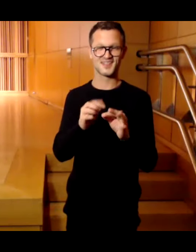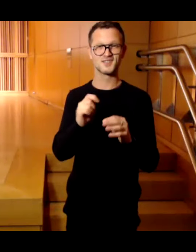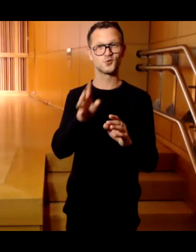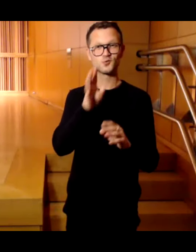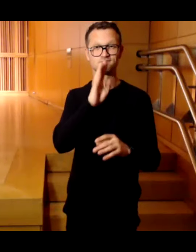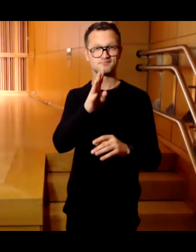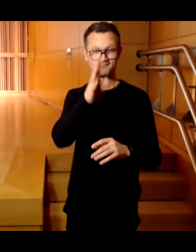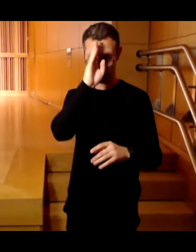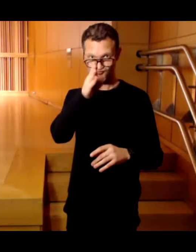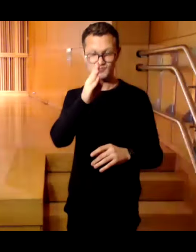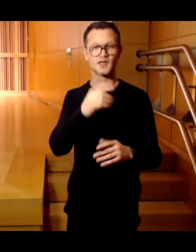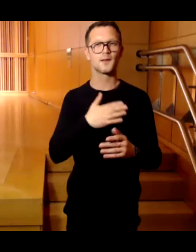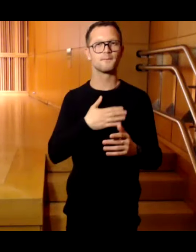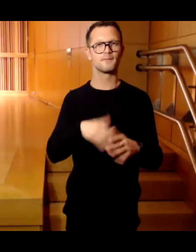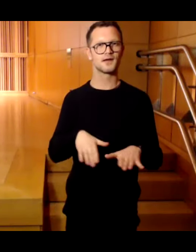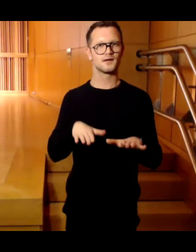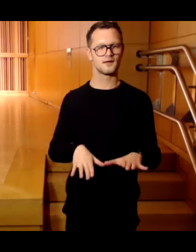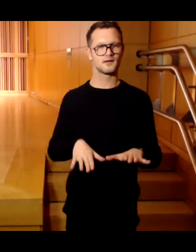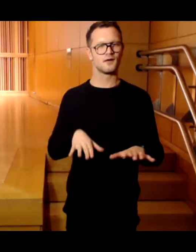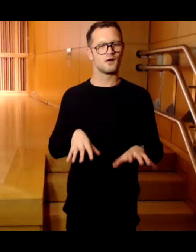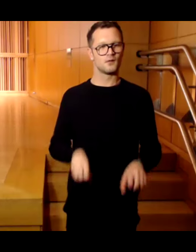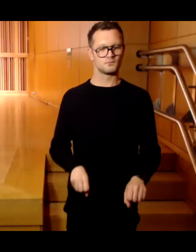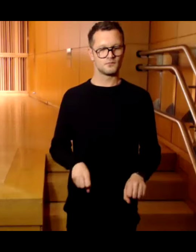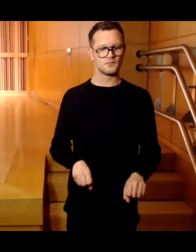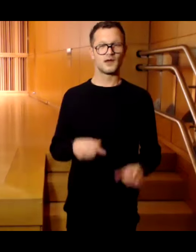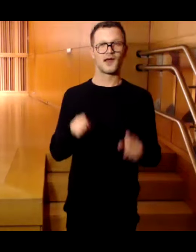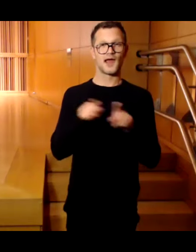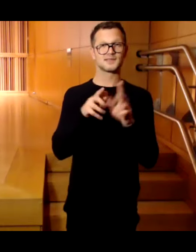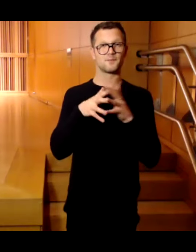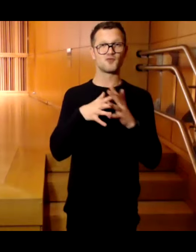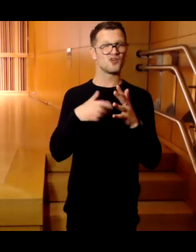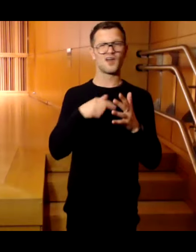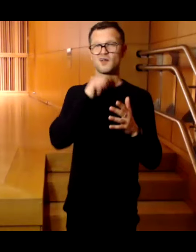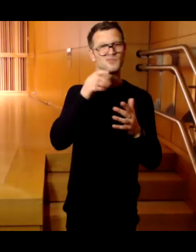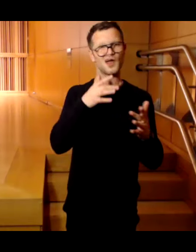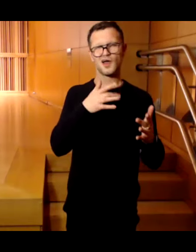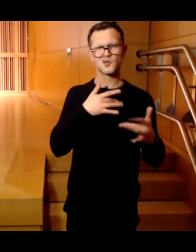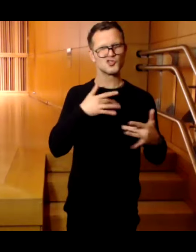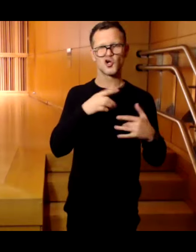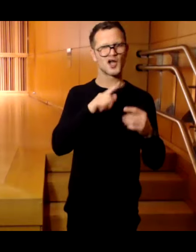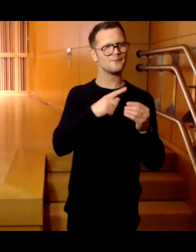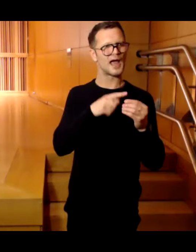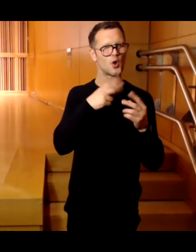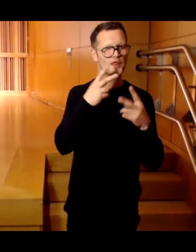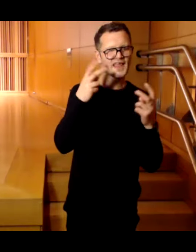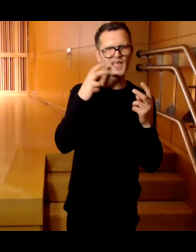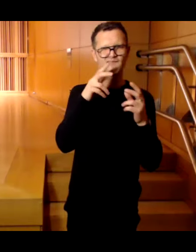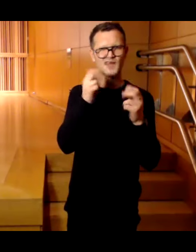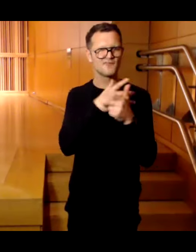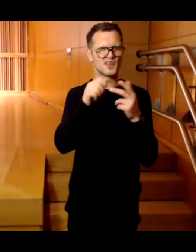My heels pressed to the ground. As an American, I am much less concerned about the thieving and incompetence embedded in our national government.